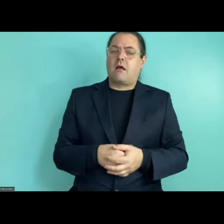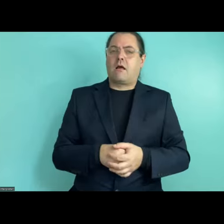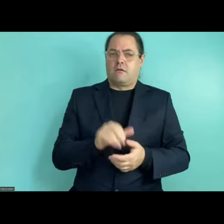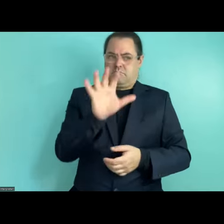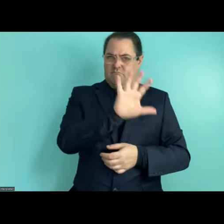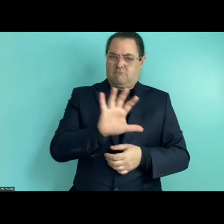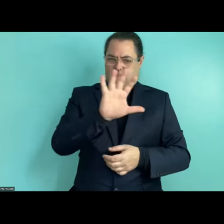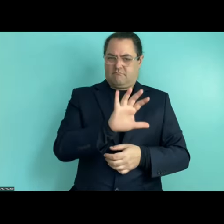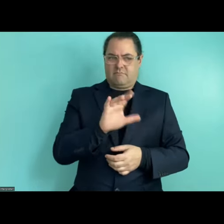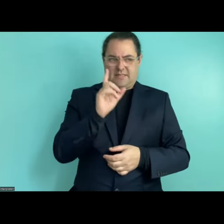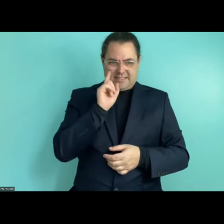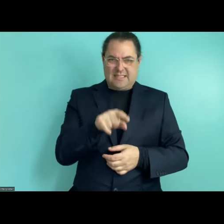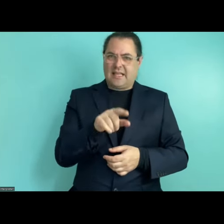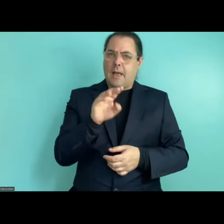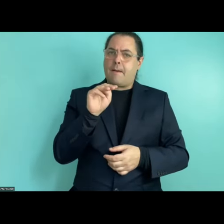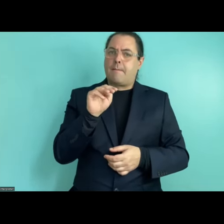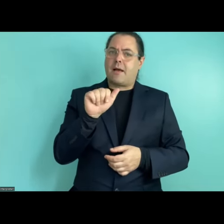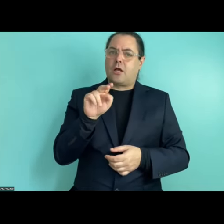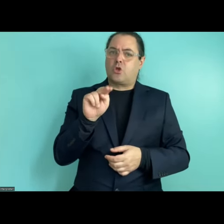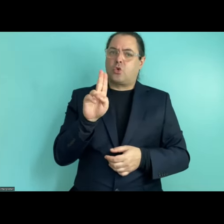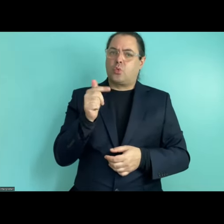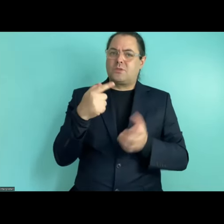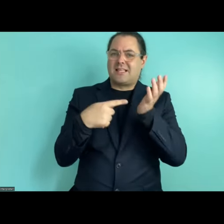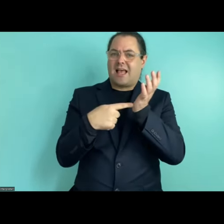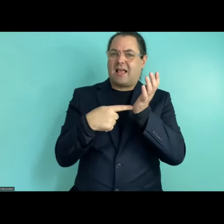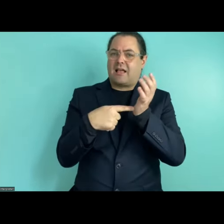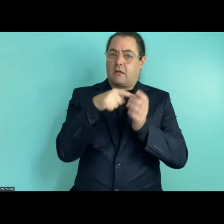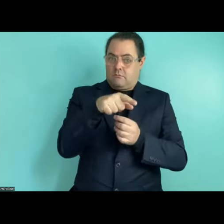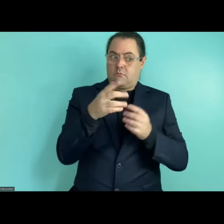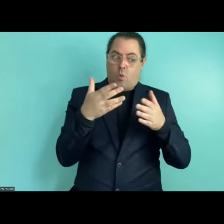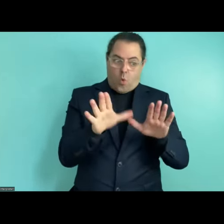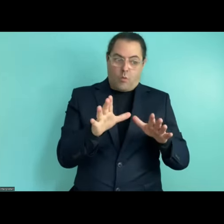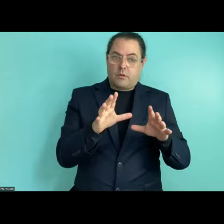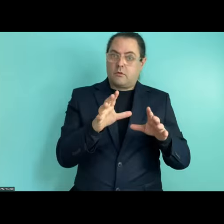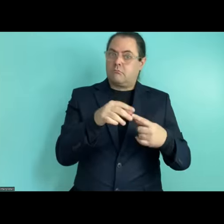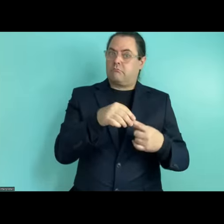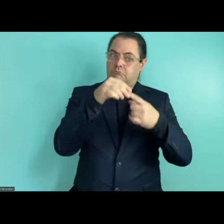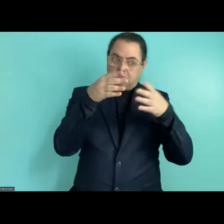and Africa, opening up, inclusive training and opening up trainings that have opened